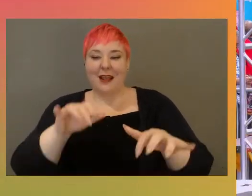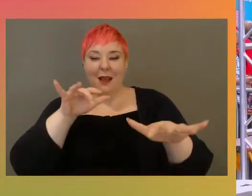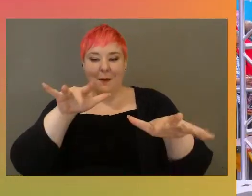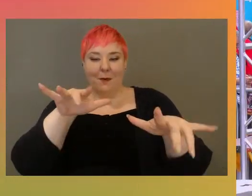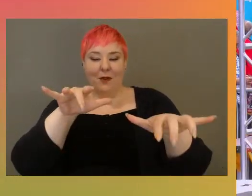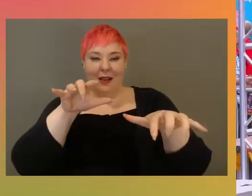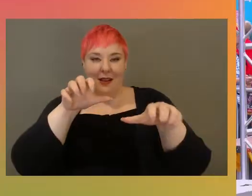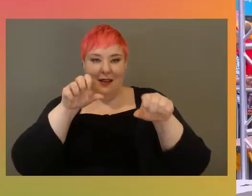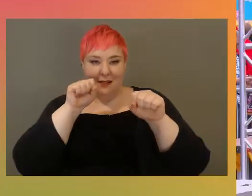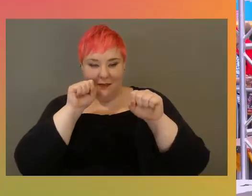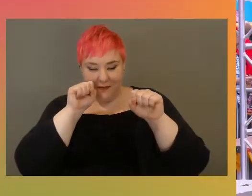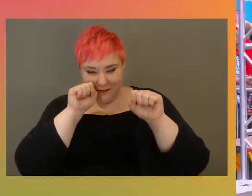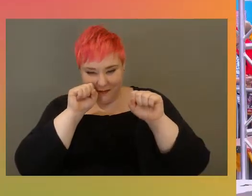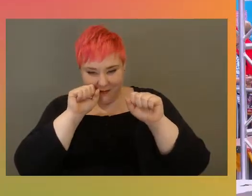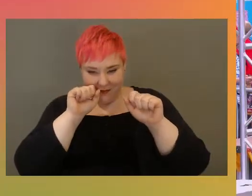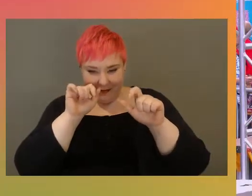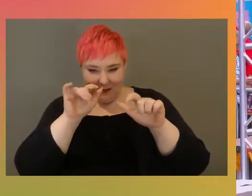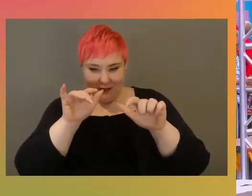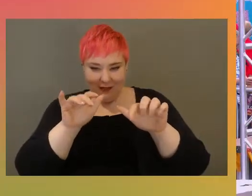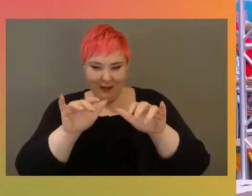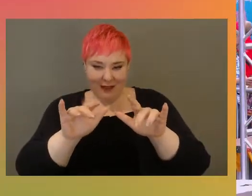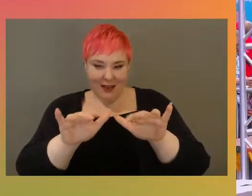BEAUTIFUL.